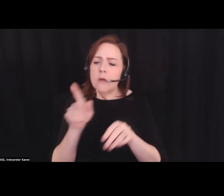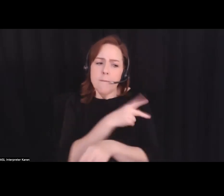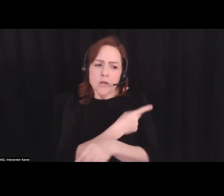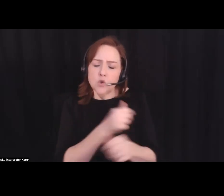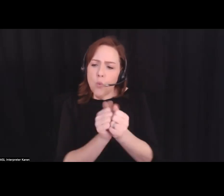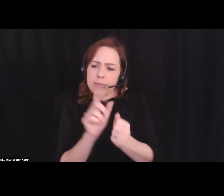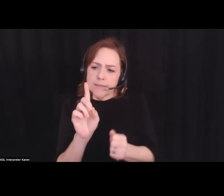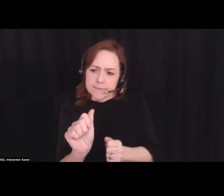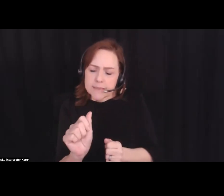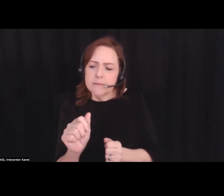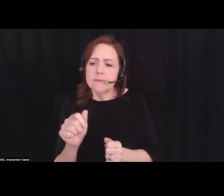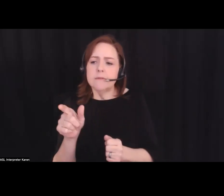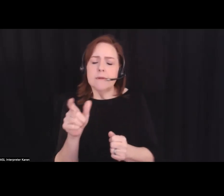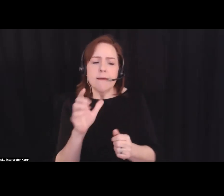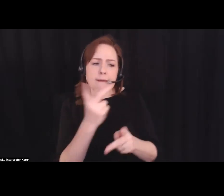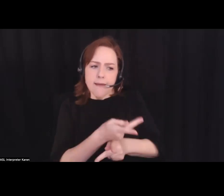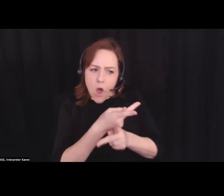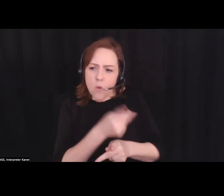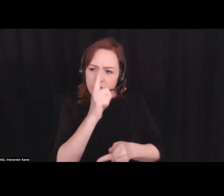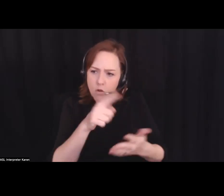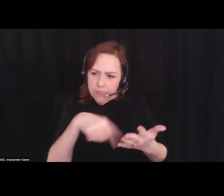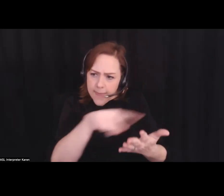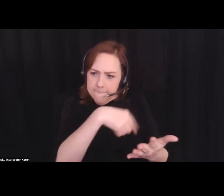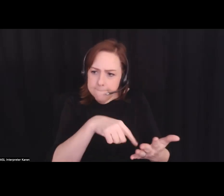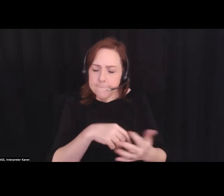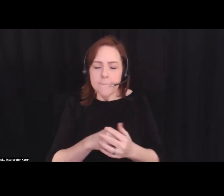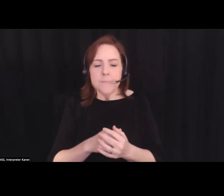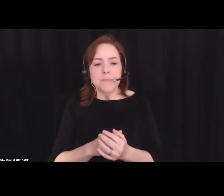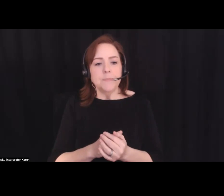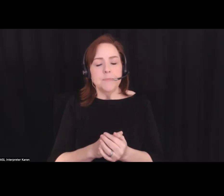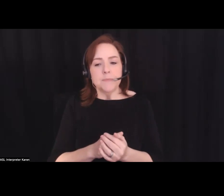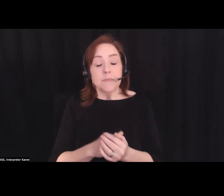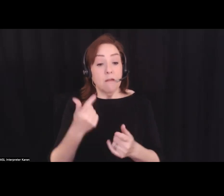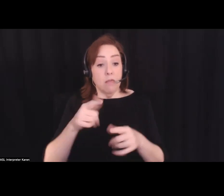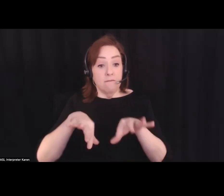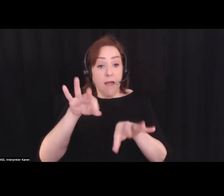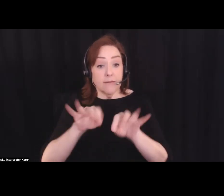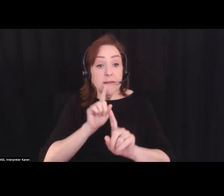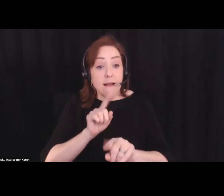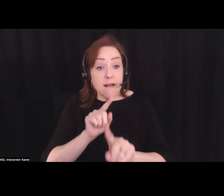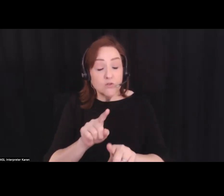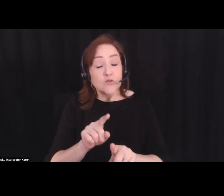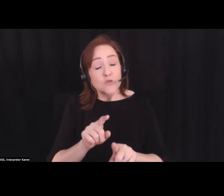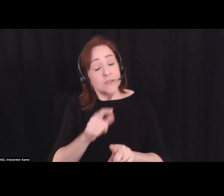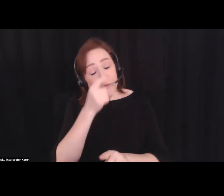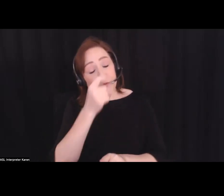individuals and partners were interesting and got the attention of a lot of us who are involved in